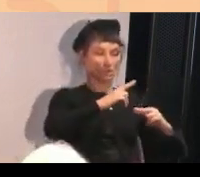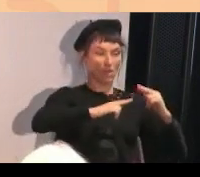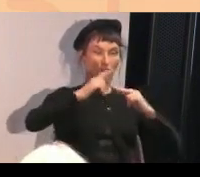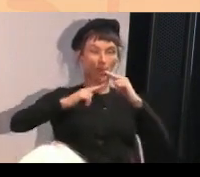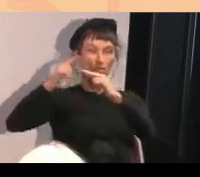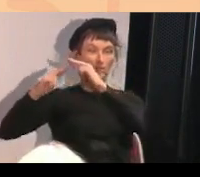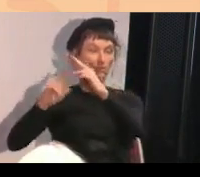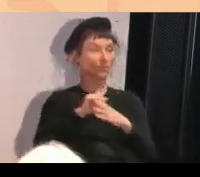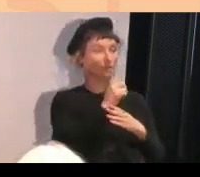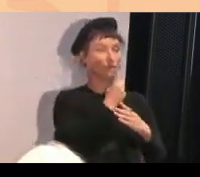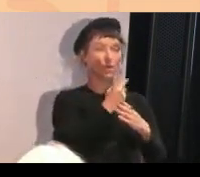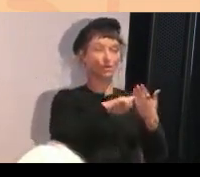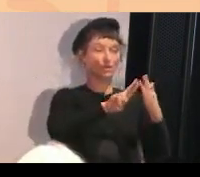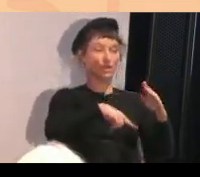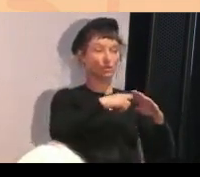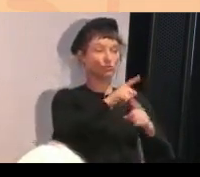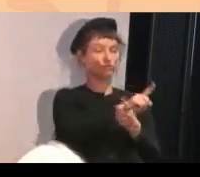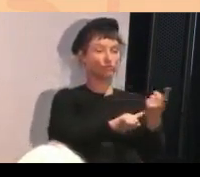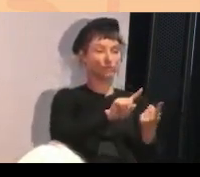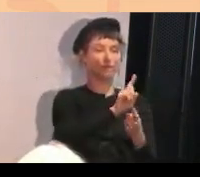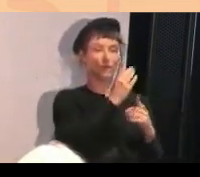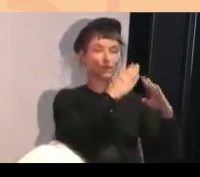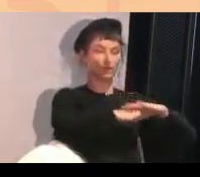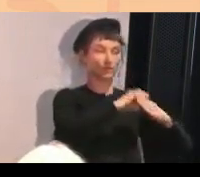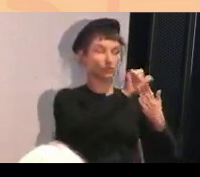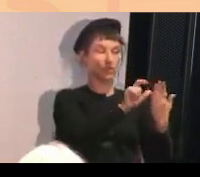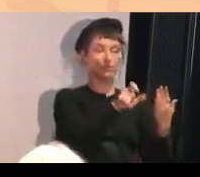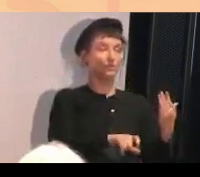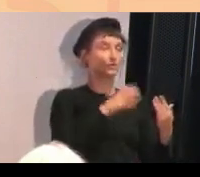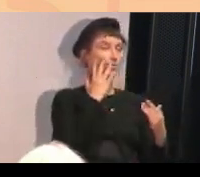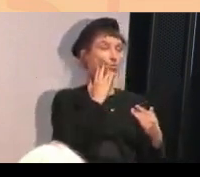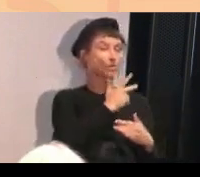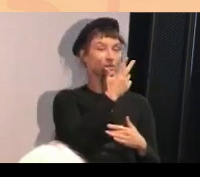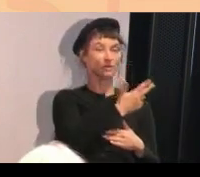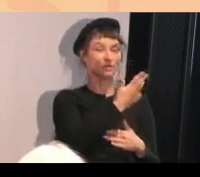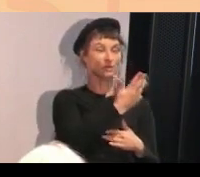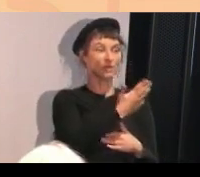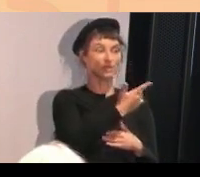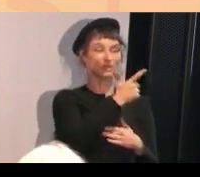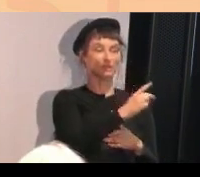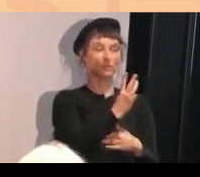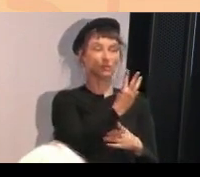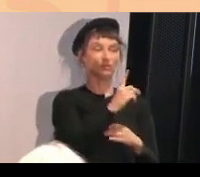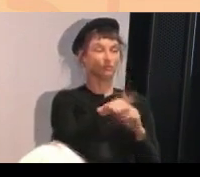first national summit of First Nation artists in 1973 and the formation of the Aboriginal